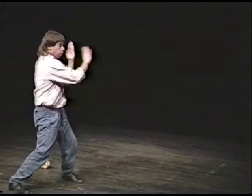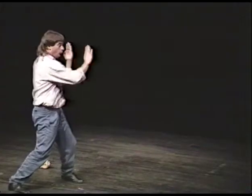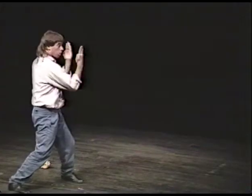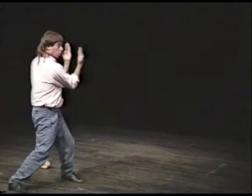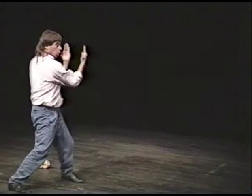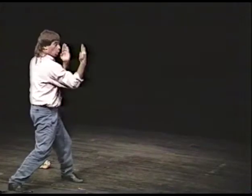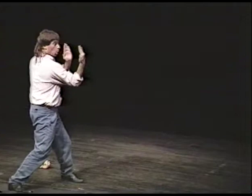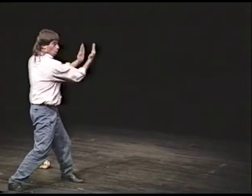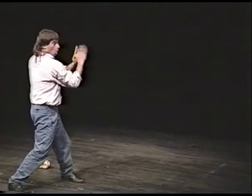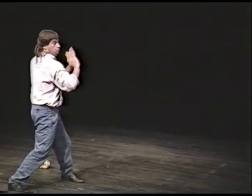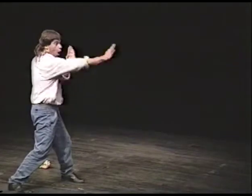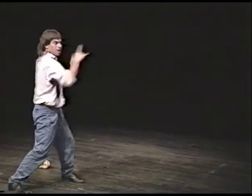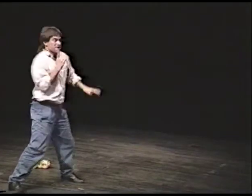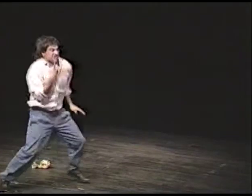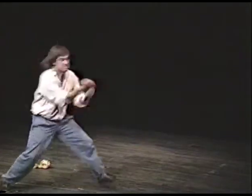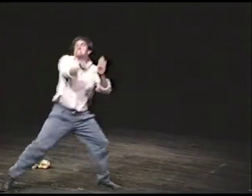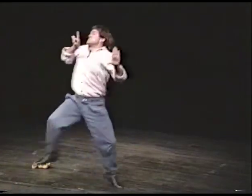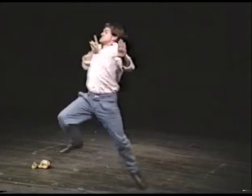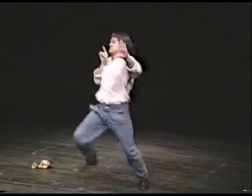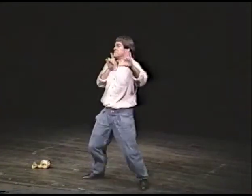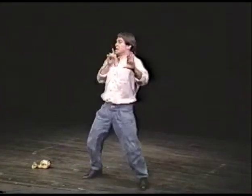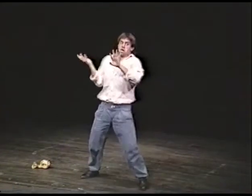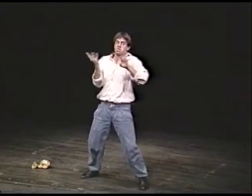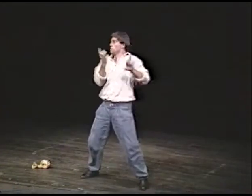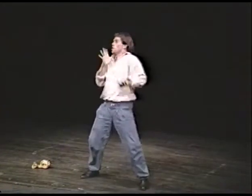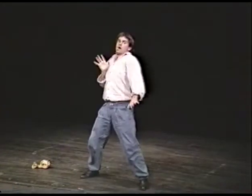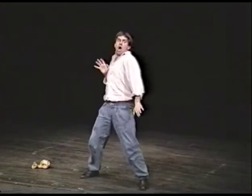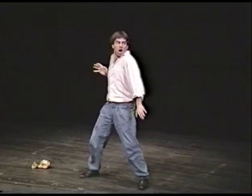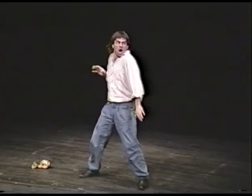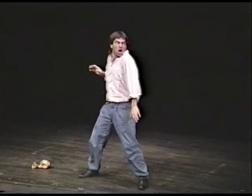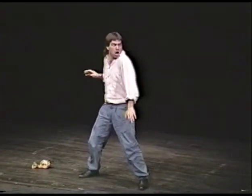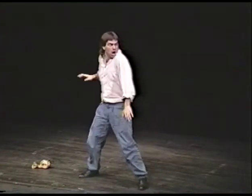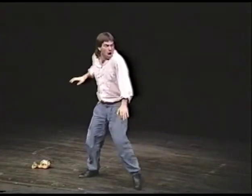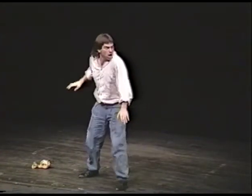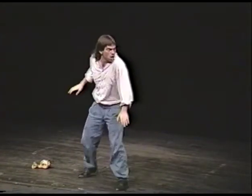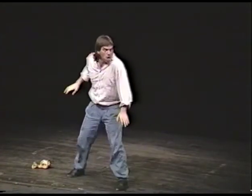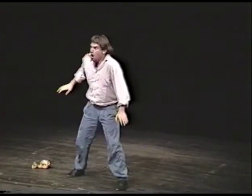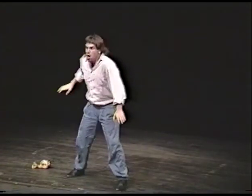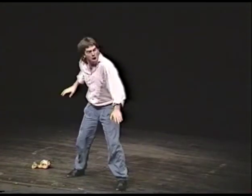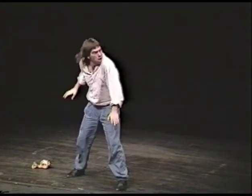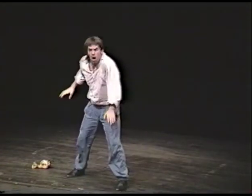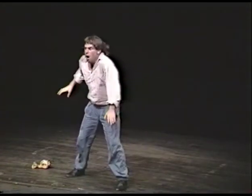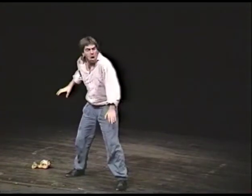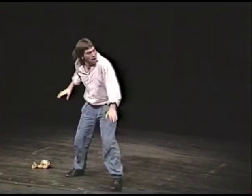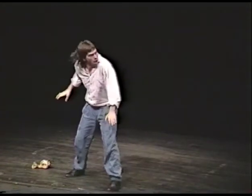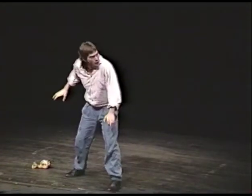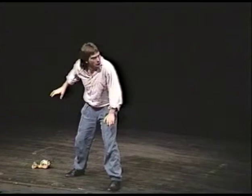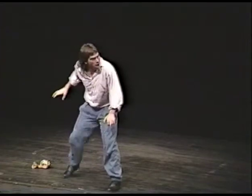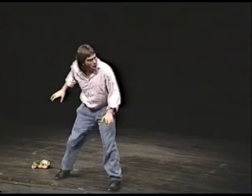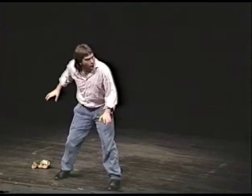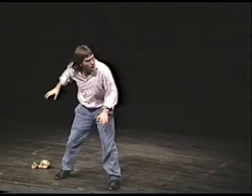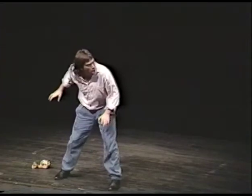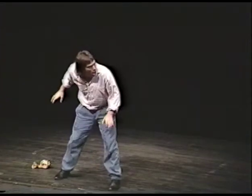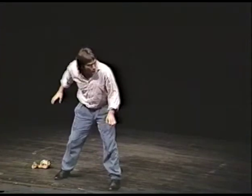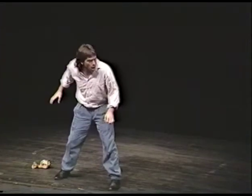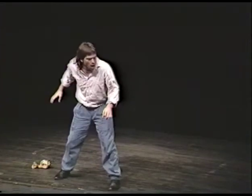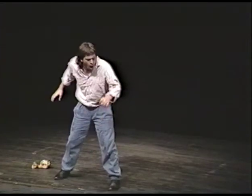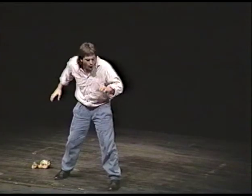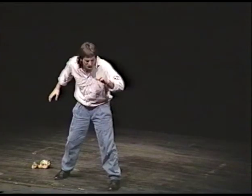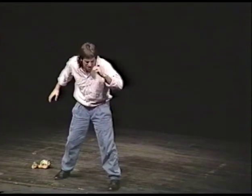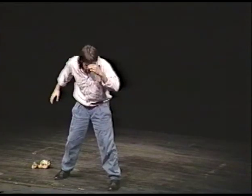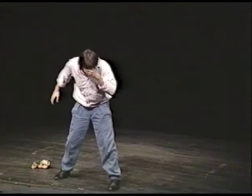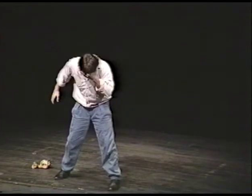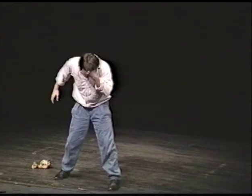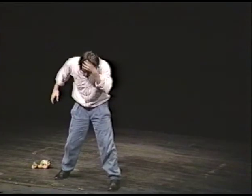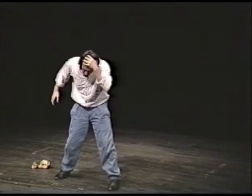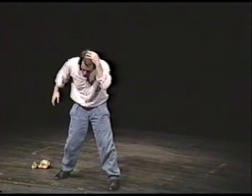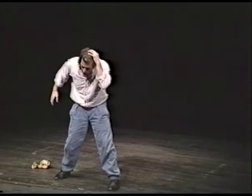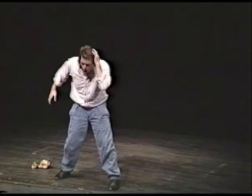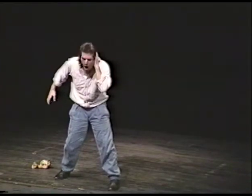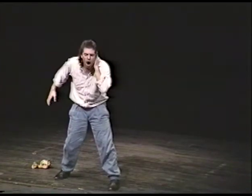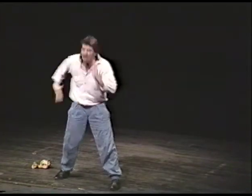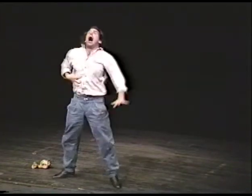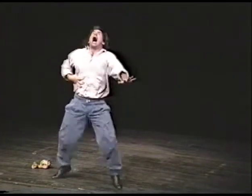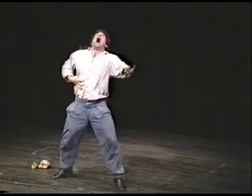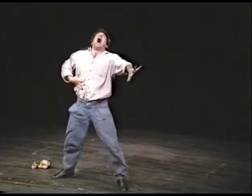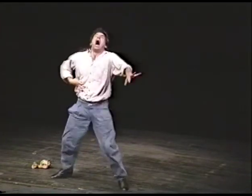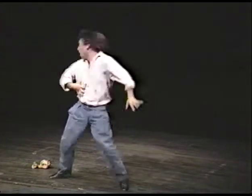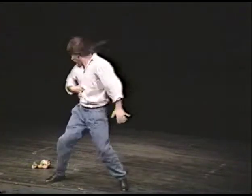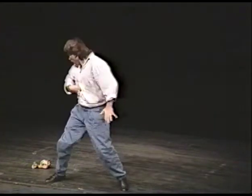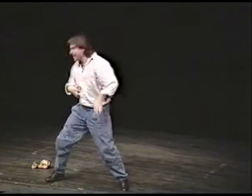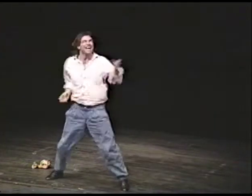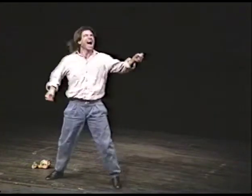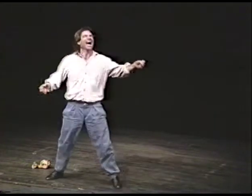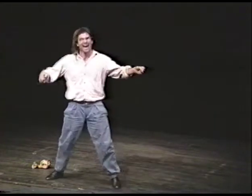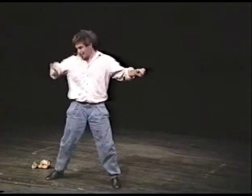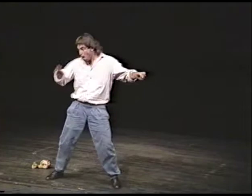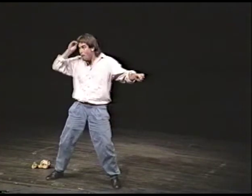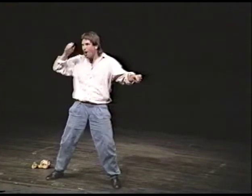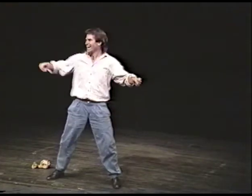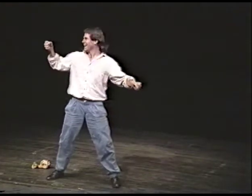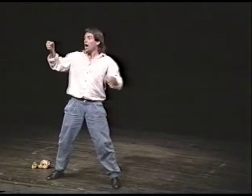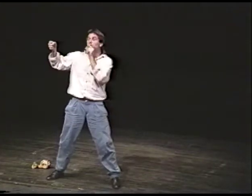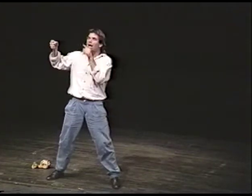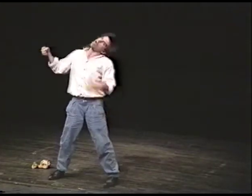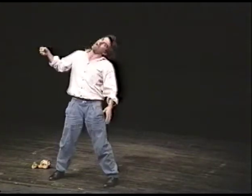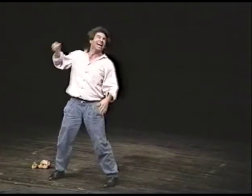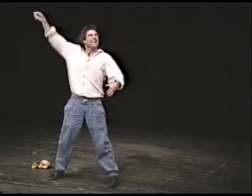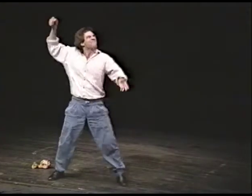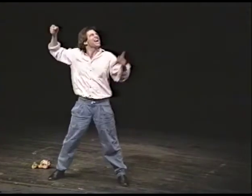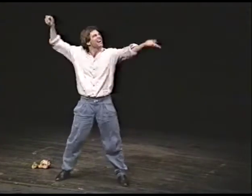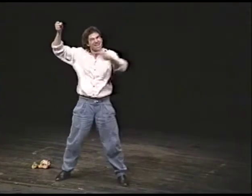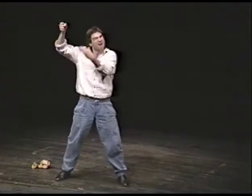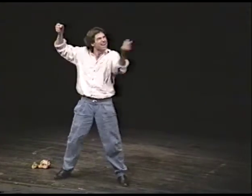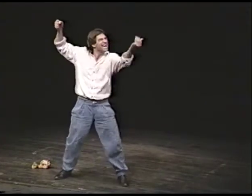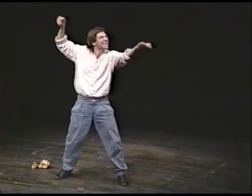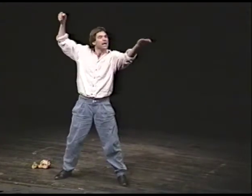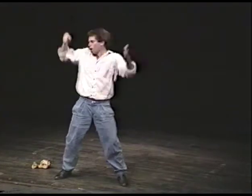An alleyway by a little boy with a chicken for sale.